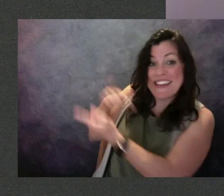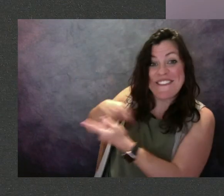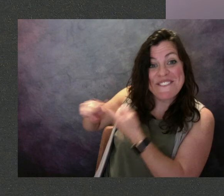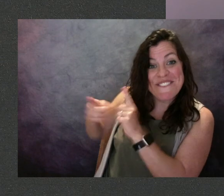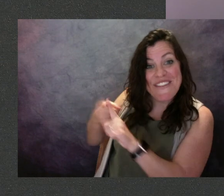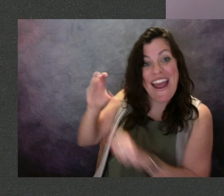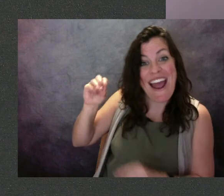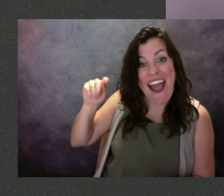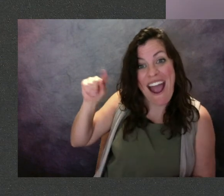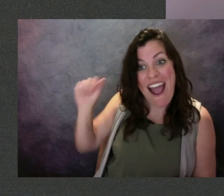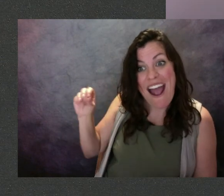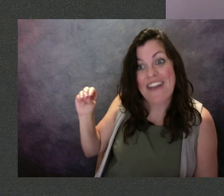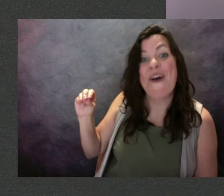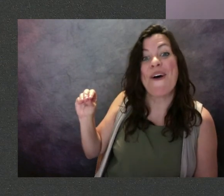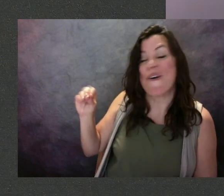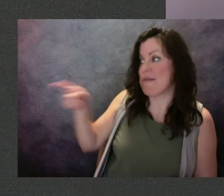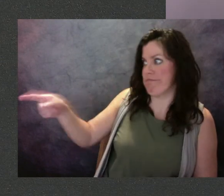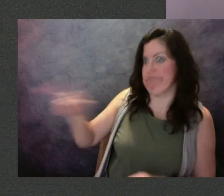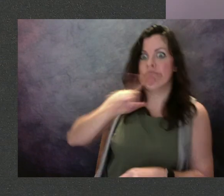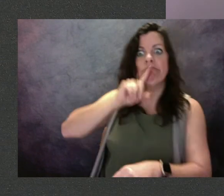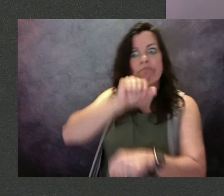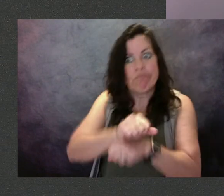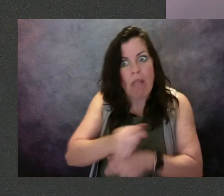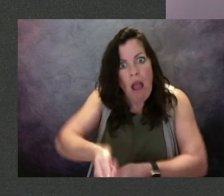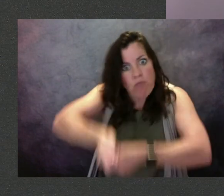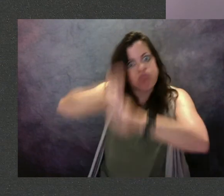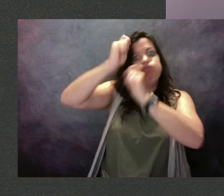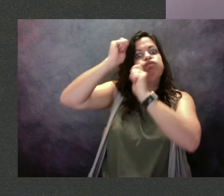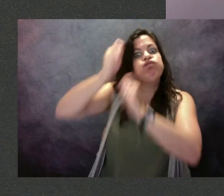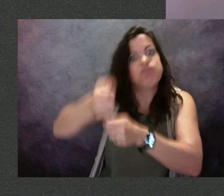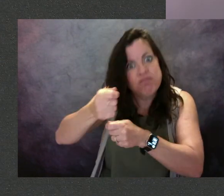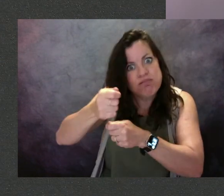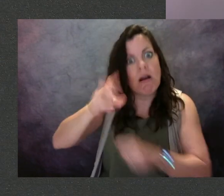and share with you his real walleye that he caught in the lake.